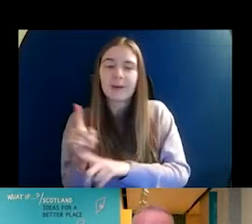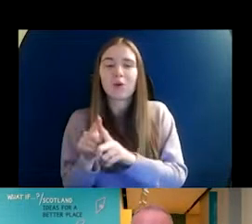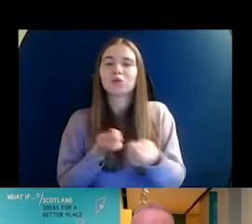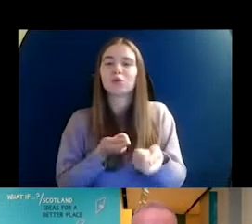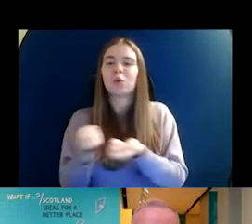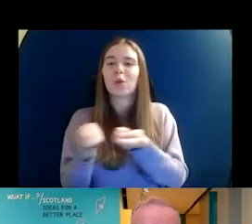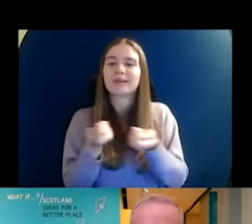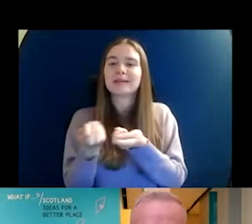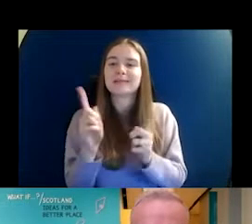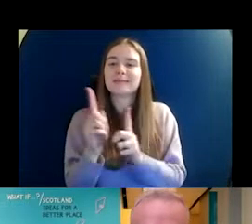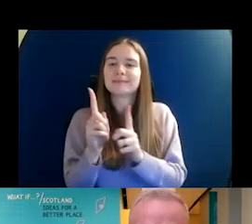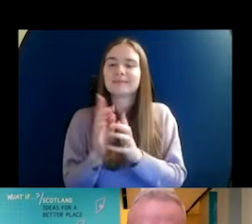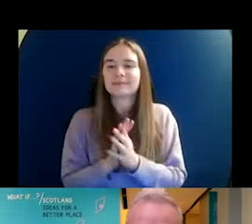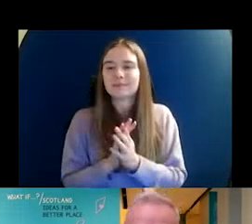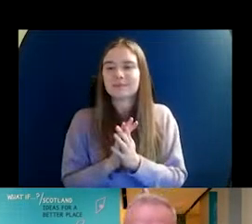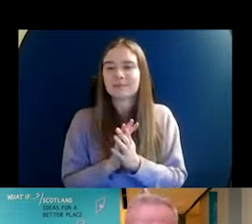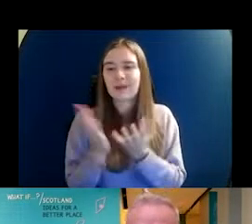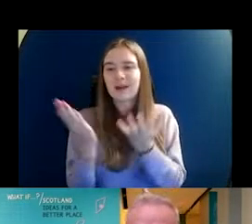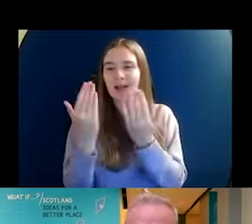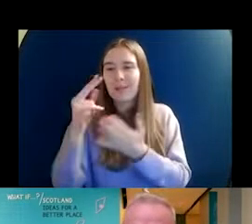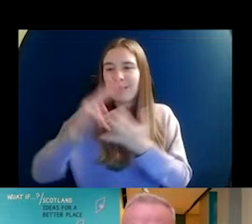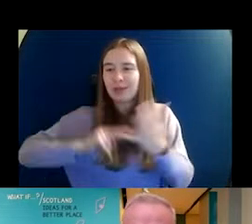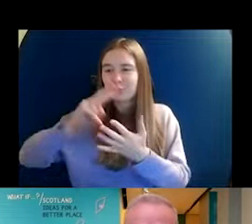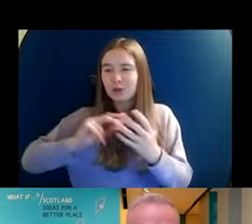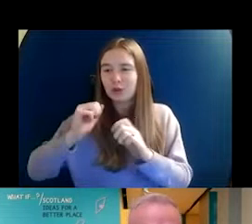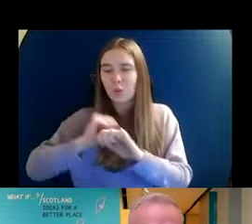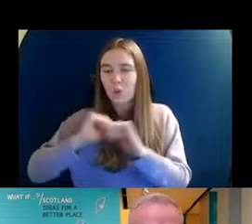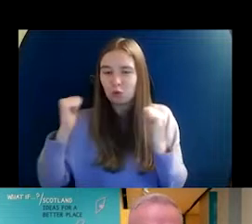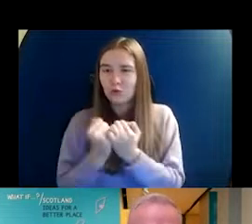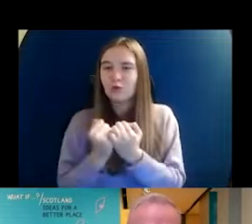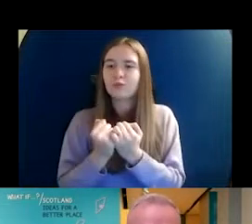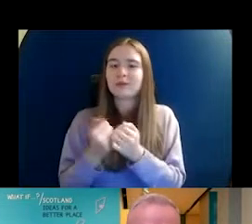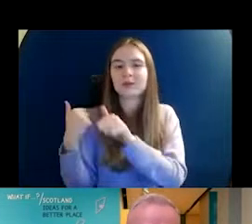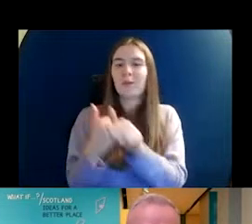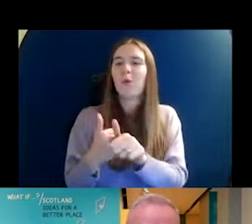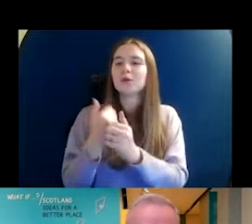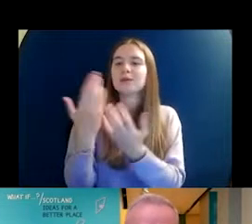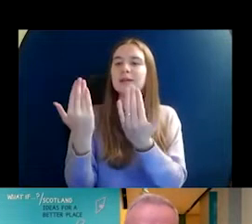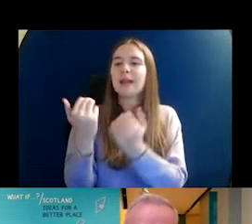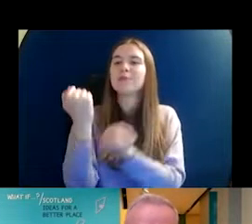ACAN's Climate Literacy Working Group, supports climate justice and tenants rights campaigns in Scotland,